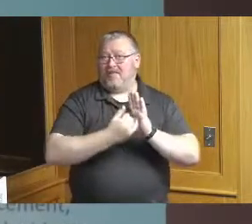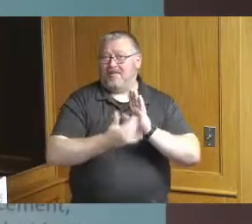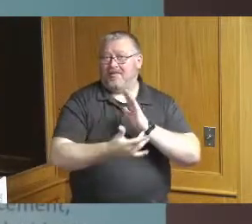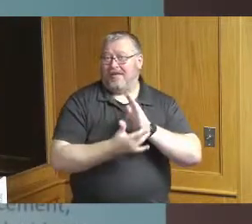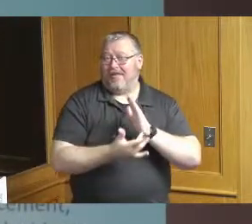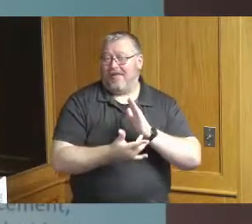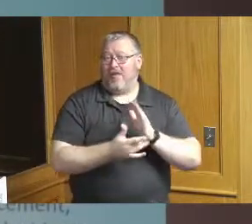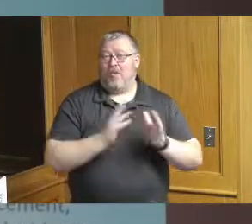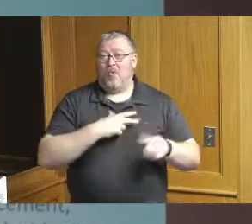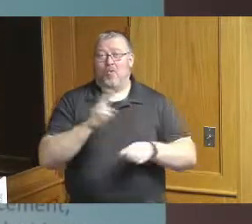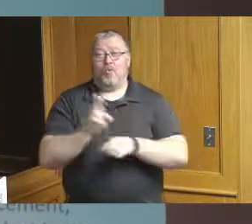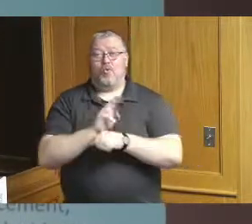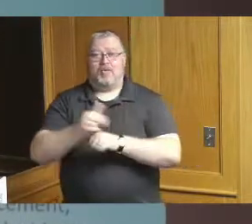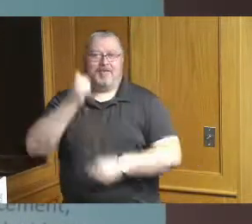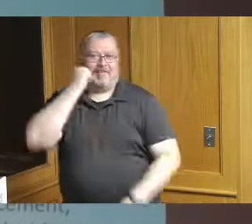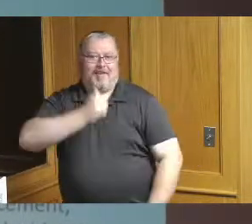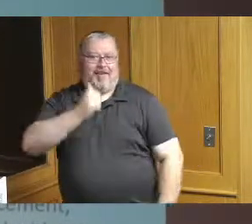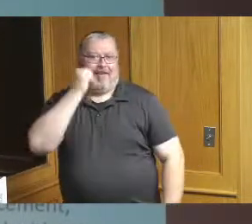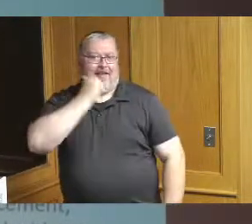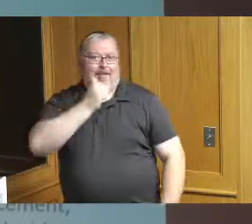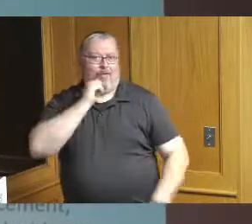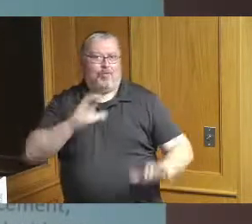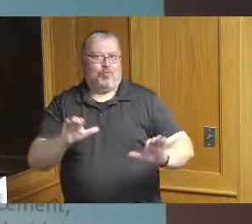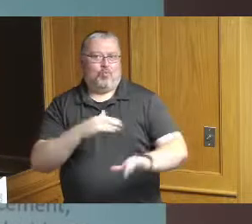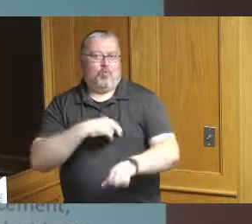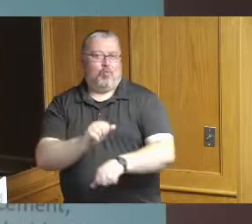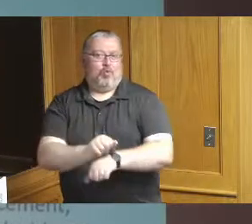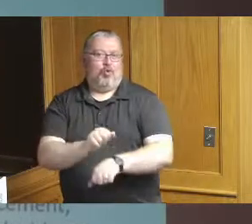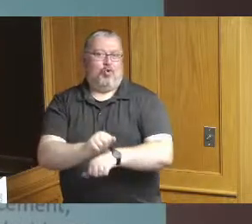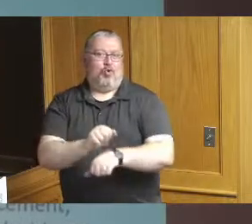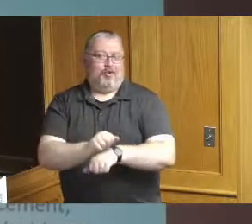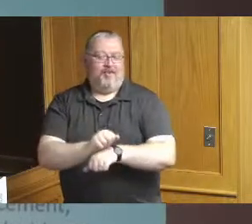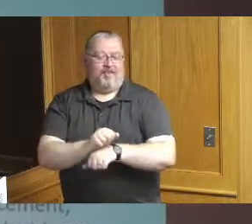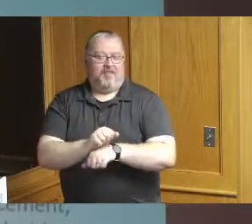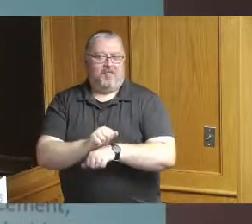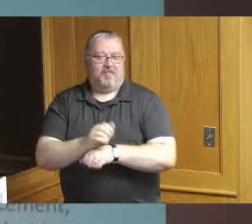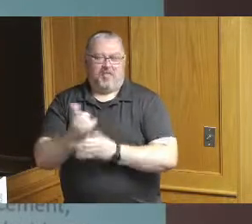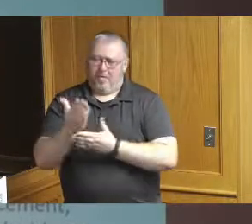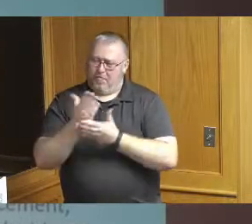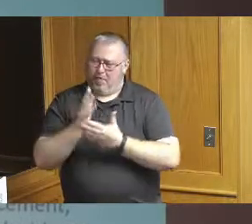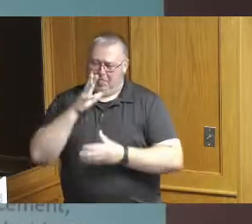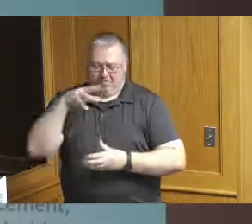they use it on a daily basis to do their work it becomes part of the dna of working in the system